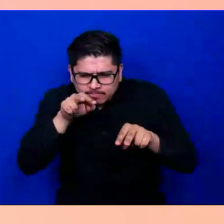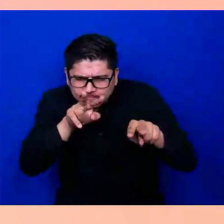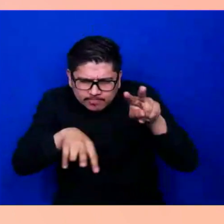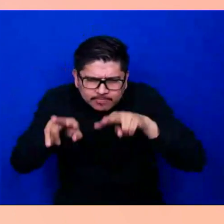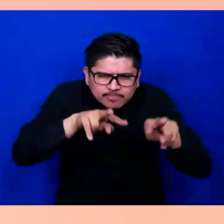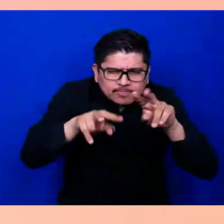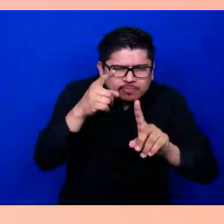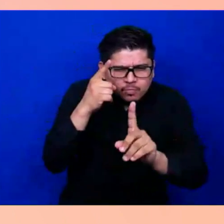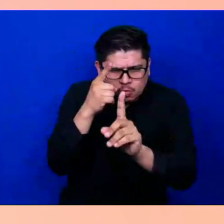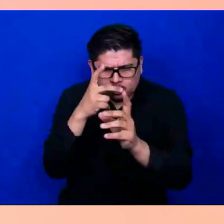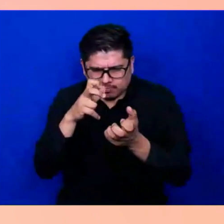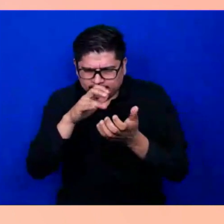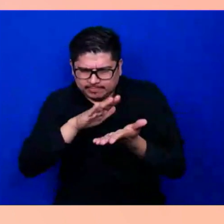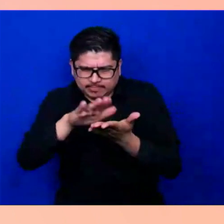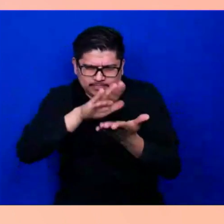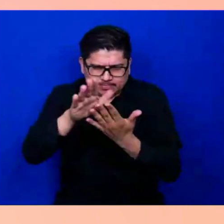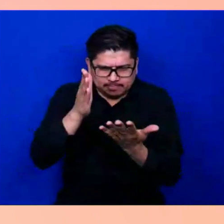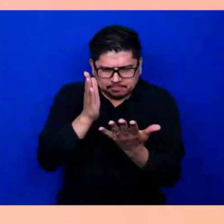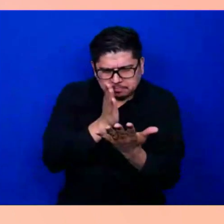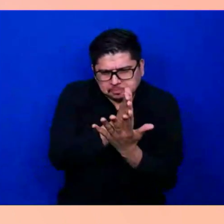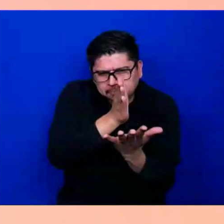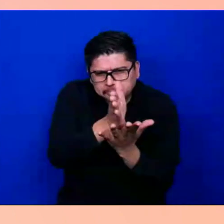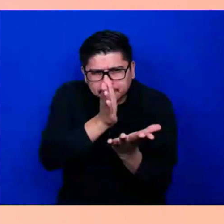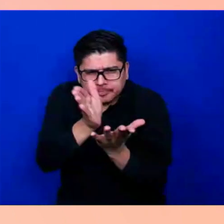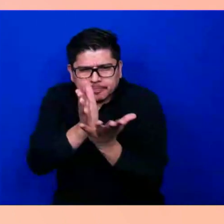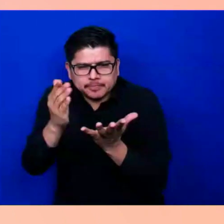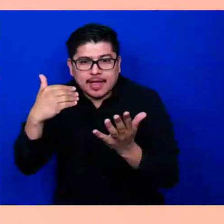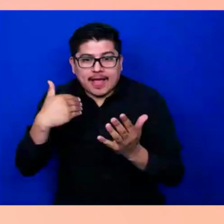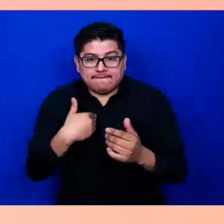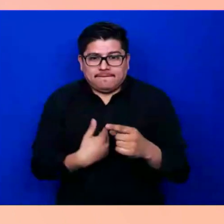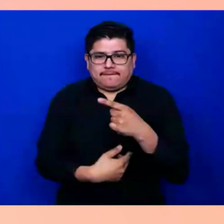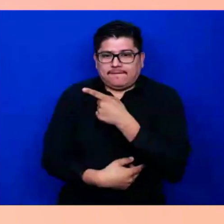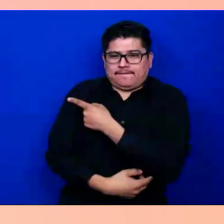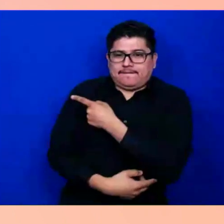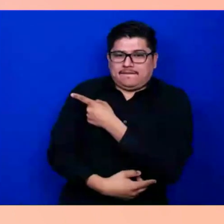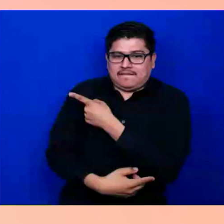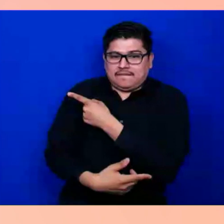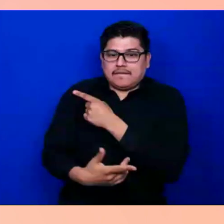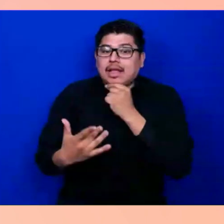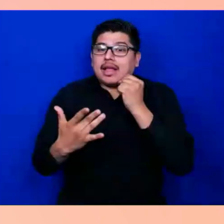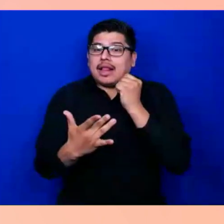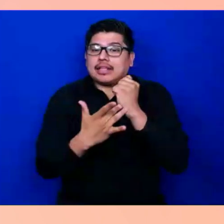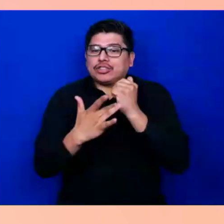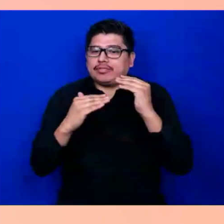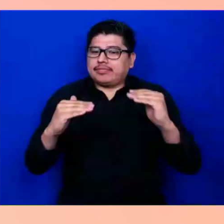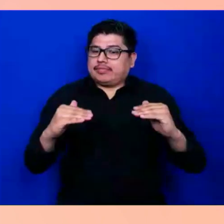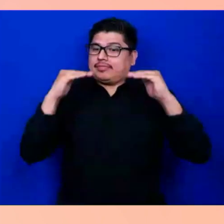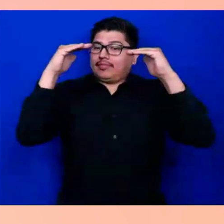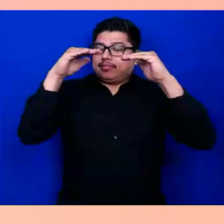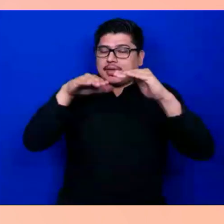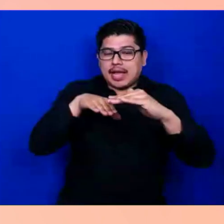One, technology raising the bar in accessibility across software, hardware, gaming, and Cloud.